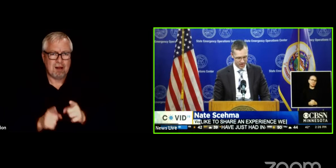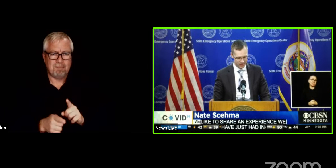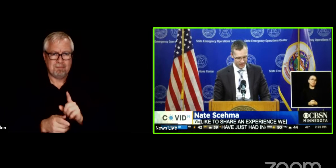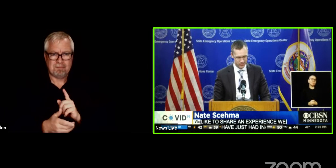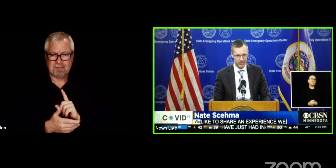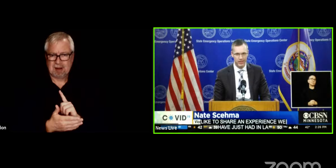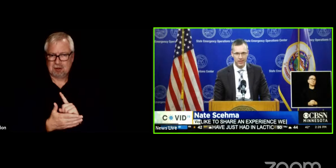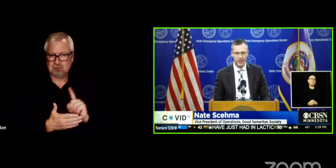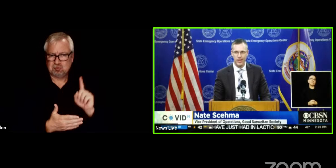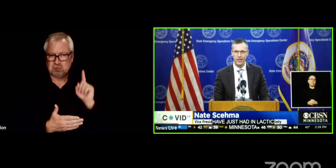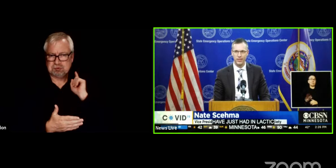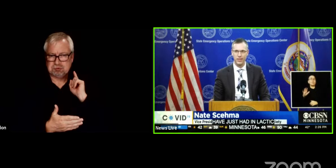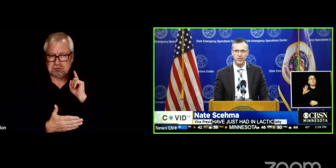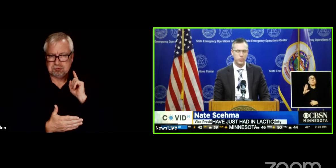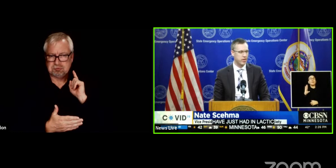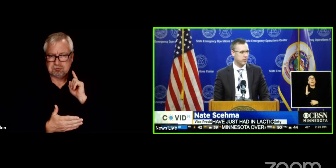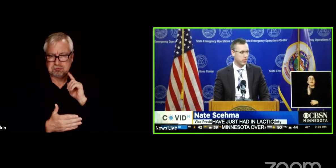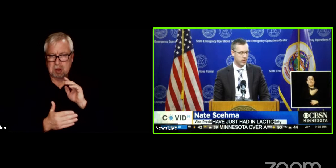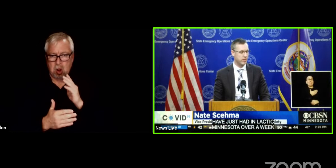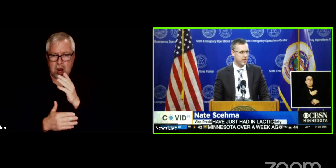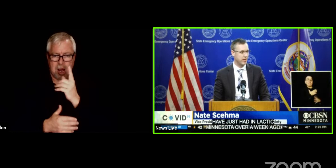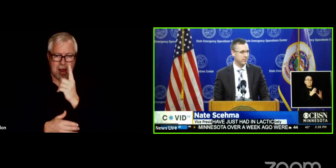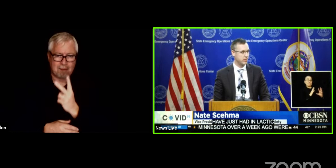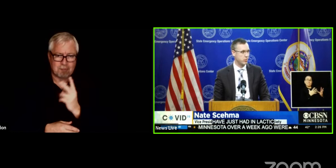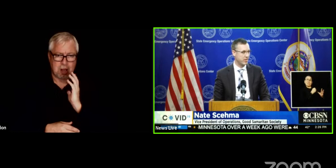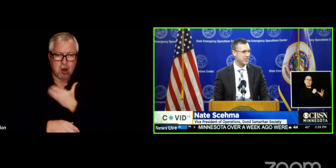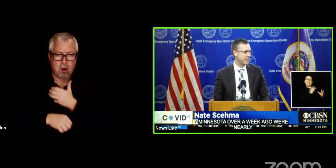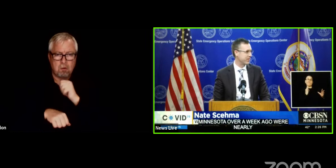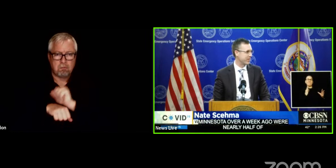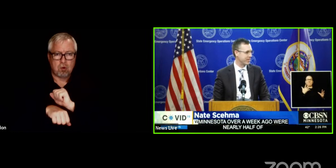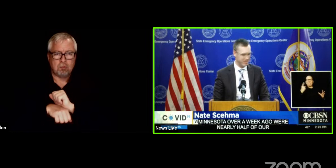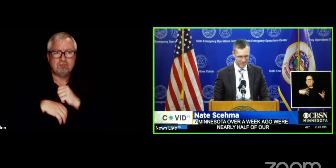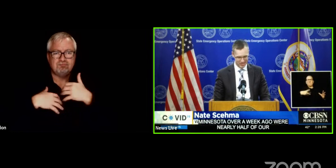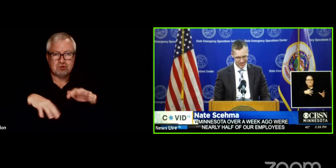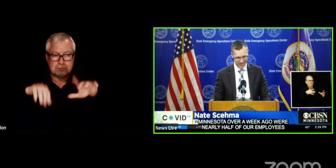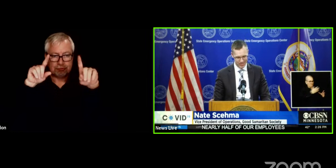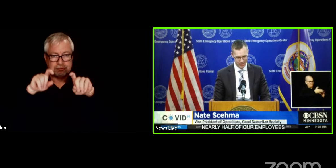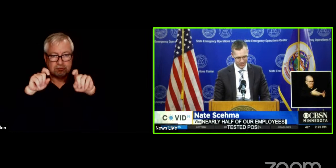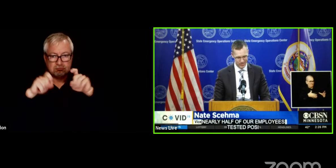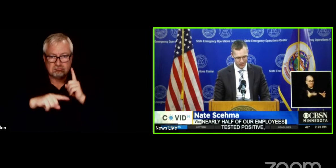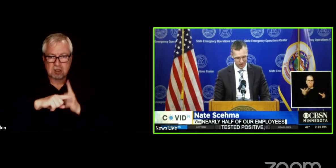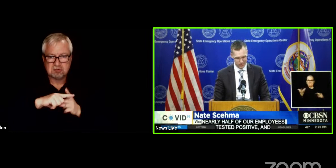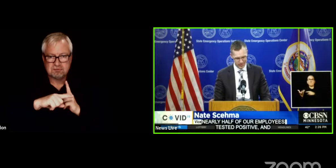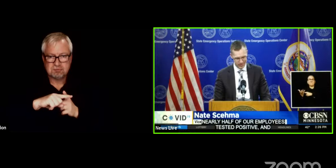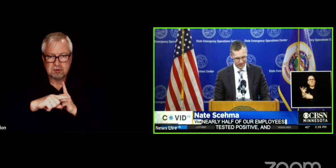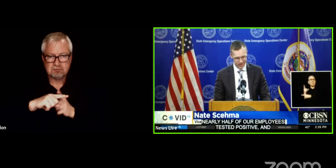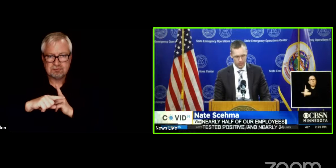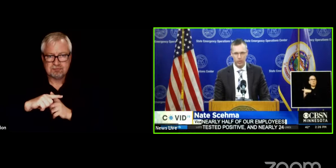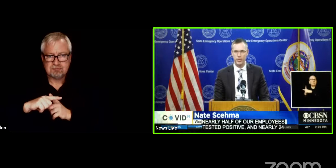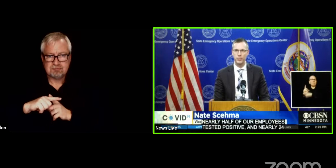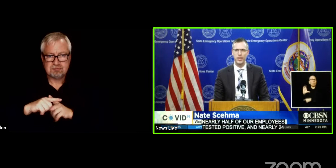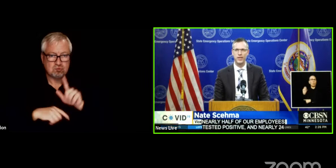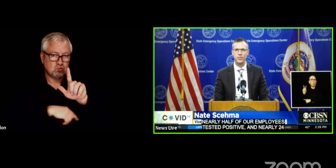POSITIVE AND NEARLY 24 OUT OF 27 OF OUR RESIDENTS TESTED POSITIVE FOR COVID. WHILE WE HAD PREPARED AND